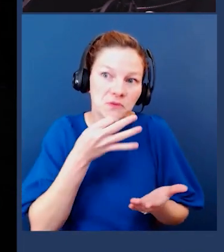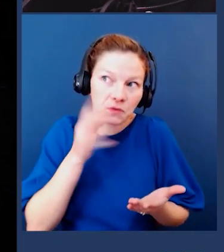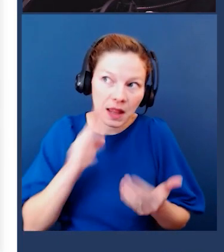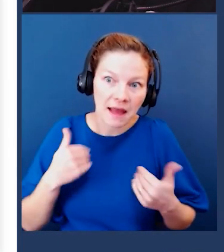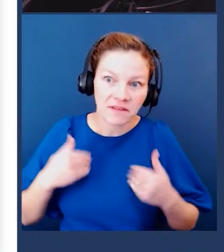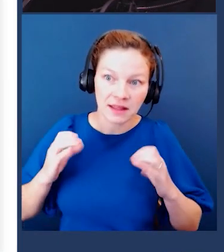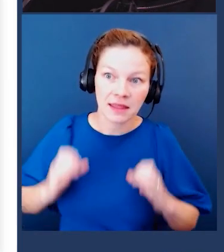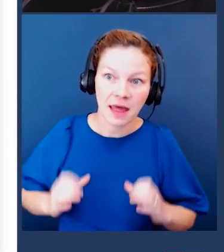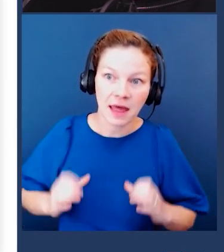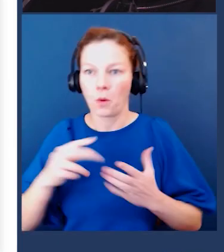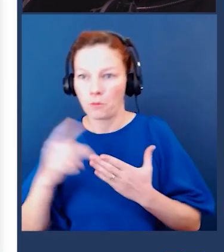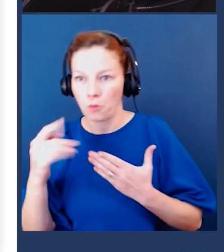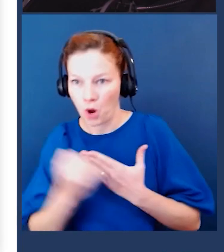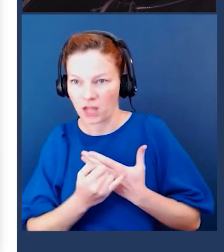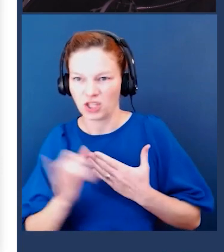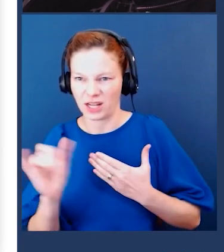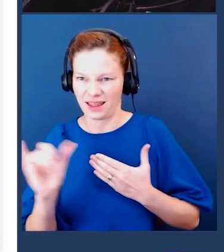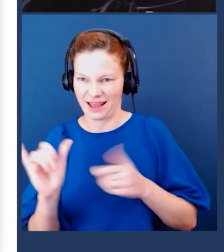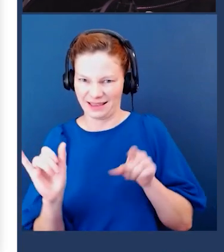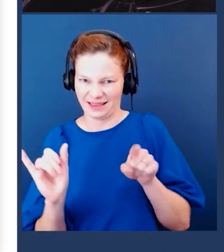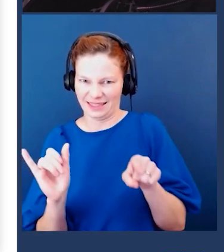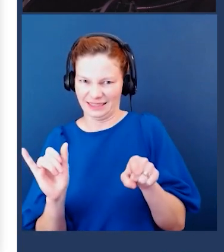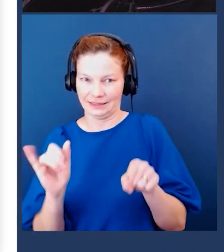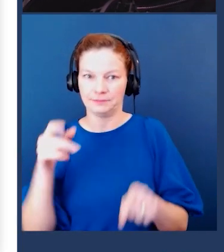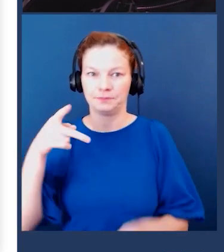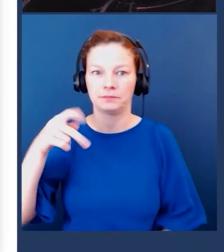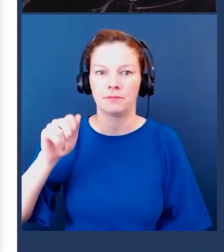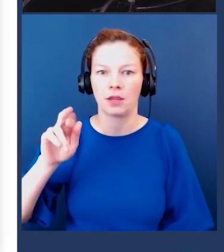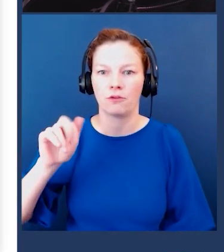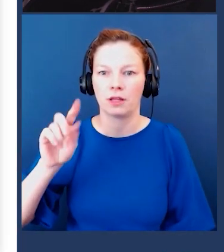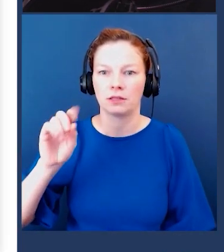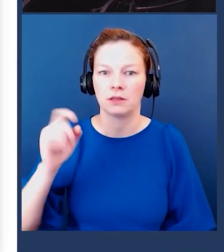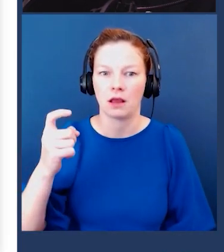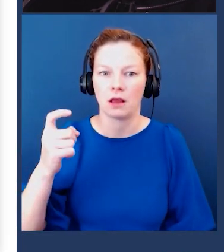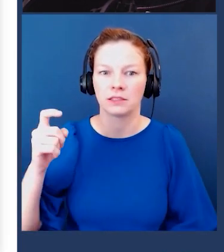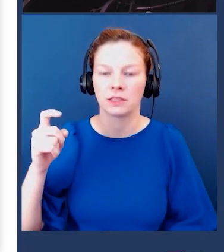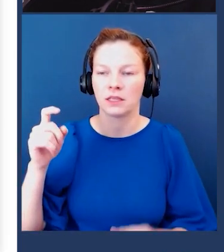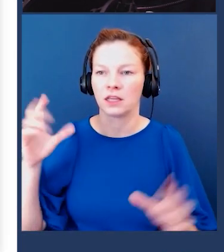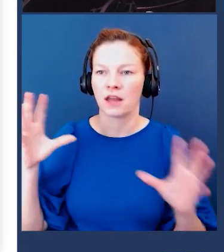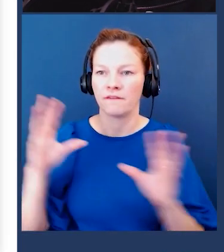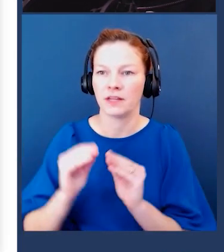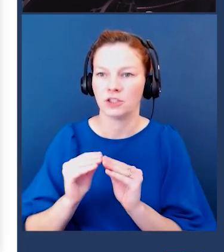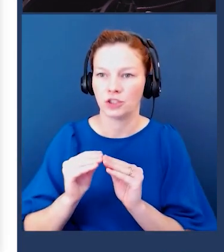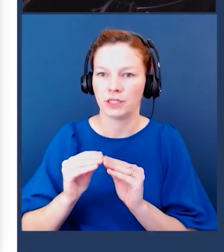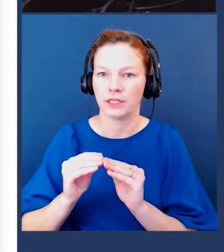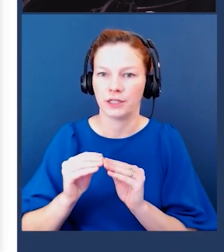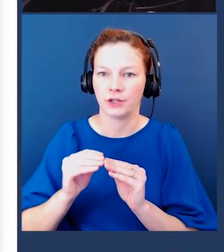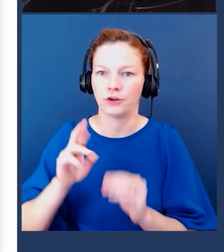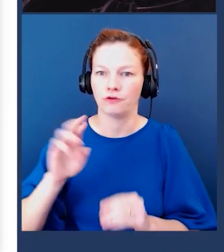So this one was the Paradox Convention remix that was done on Twitch instead of physically.